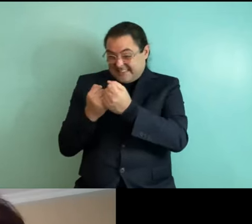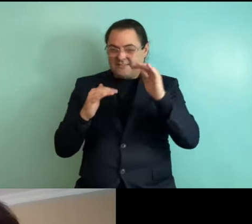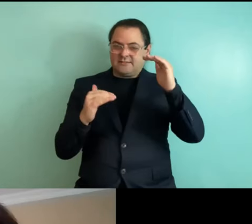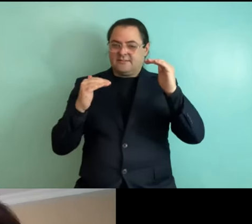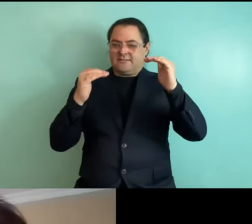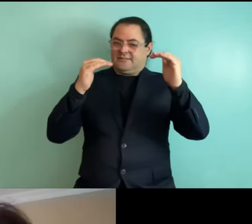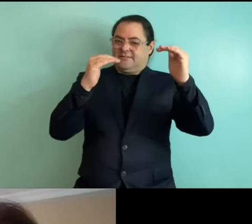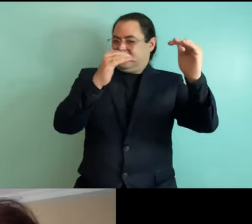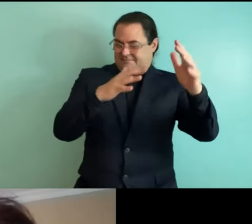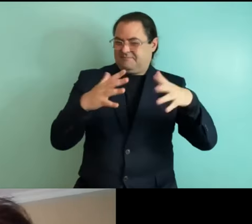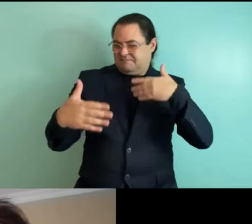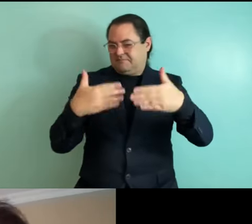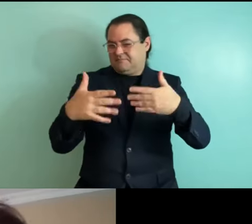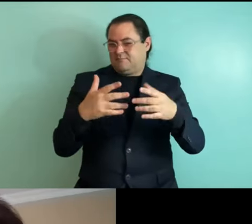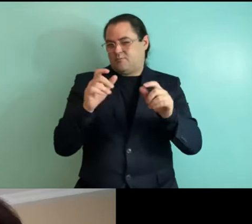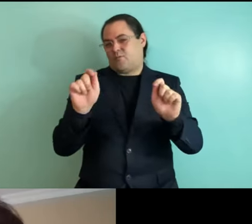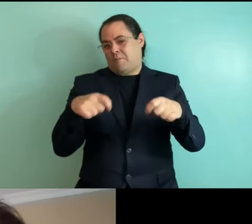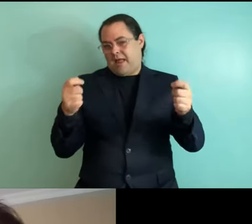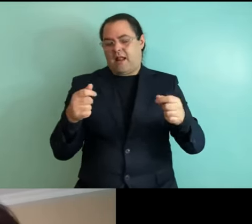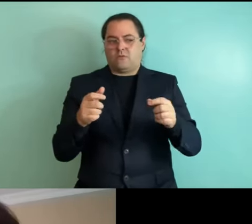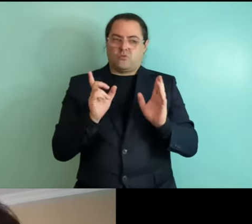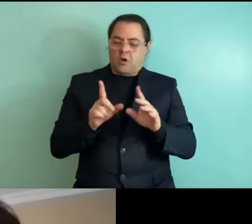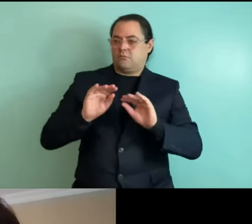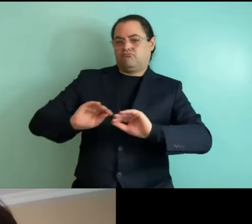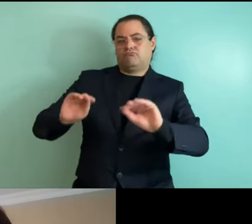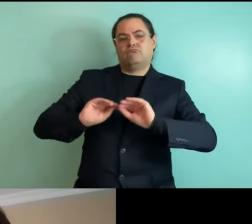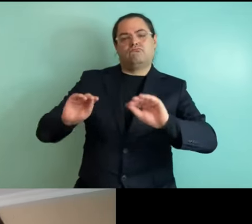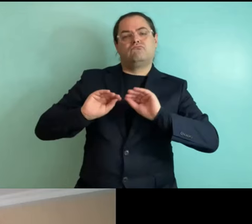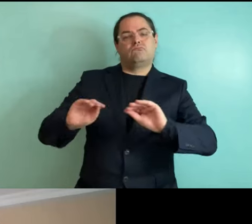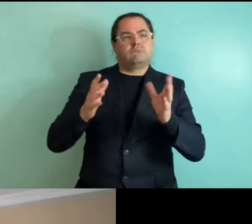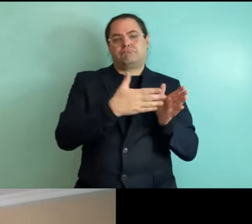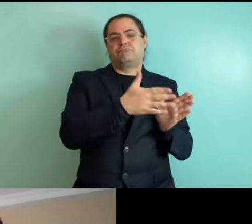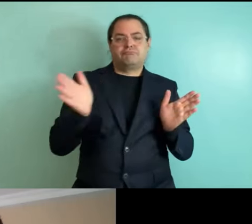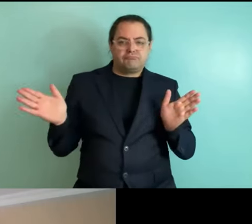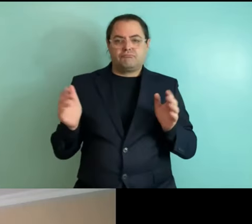Venus is there that companion equals, equals equitable hotter porno porno